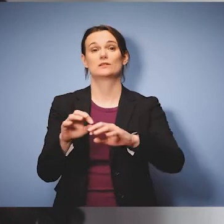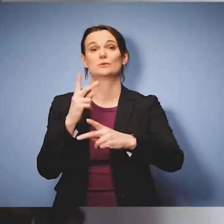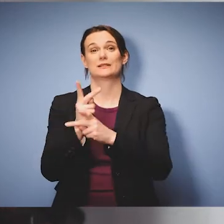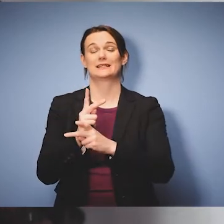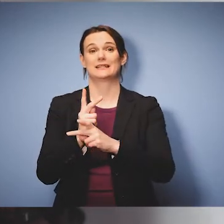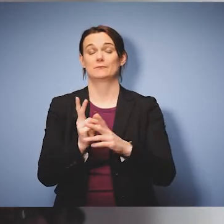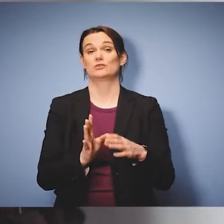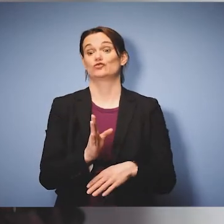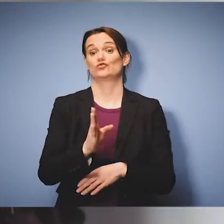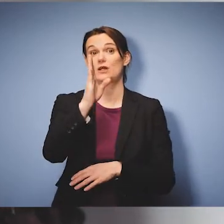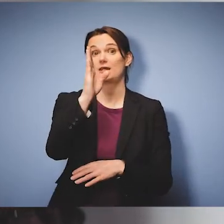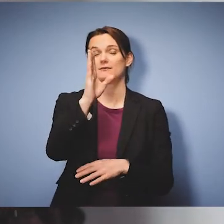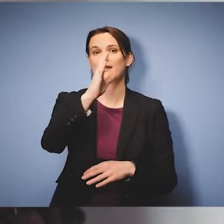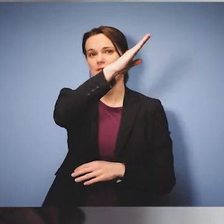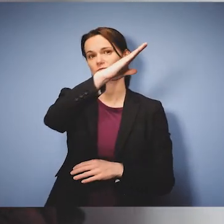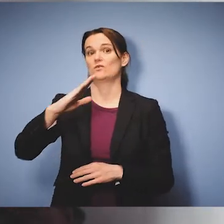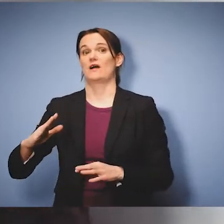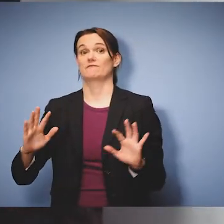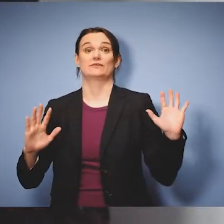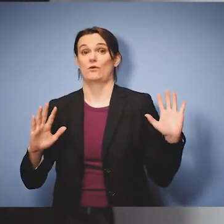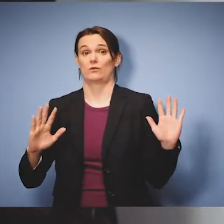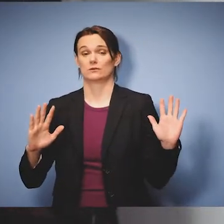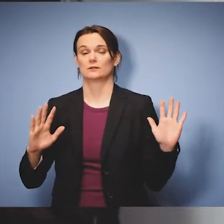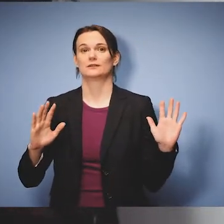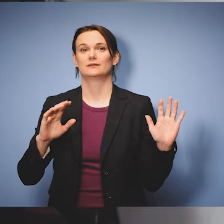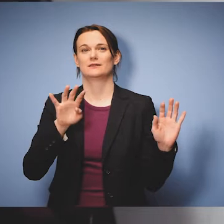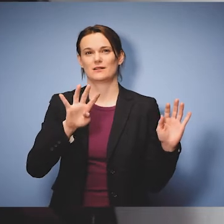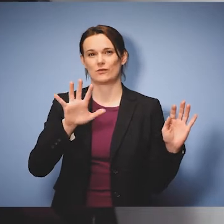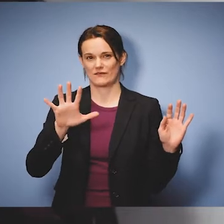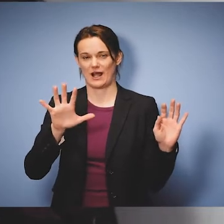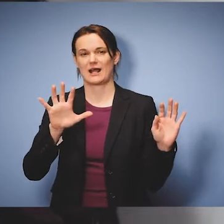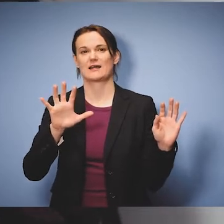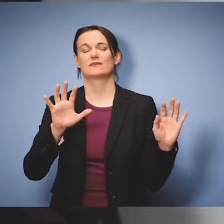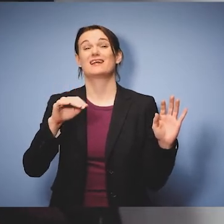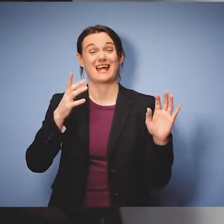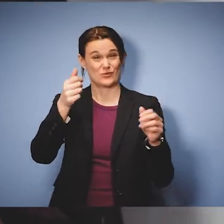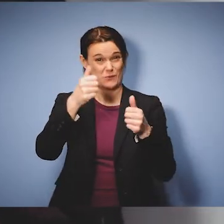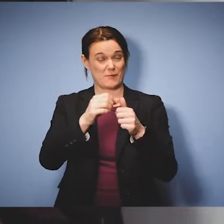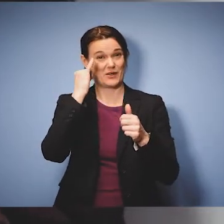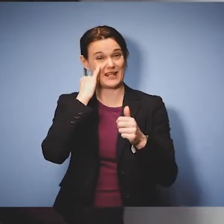So basically straight cuts and then 45's. You can remember that four 45's make a full picture frame,